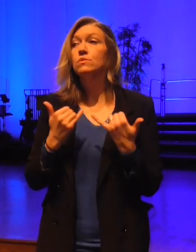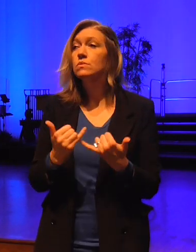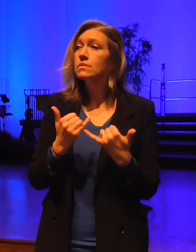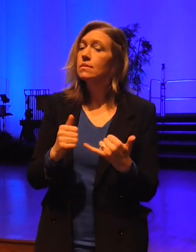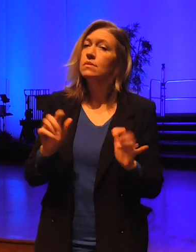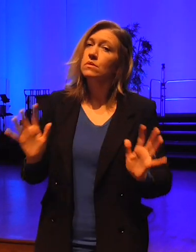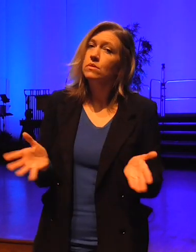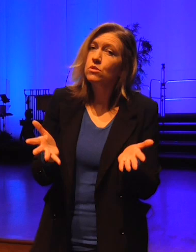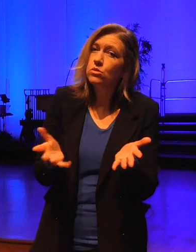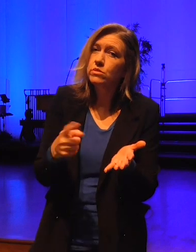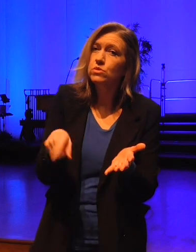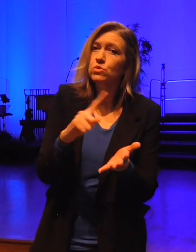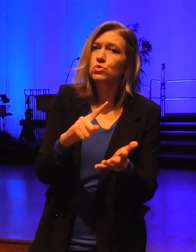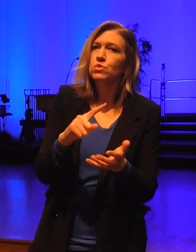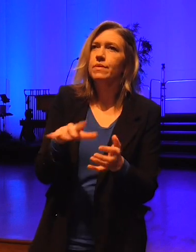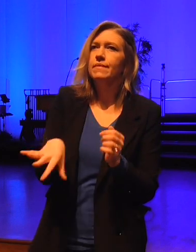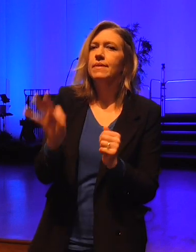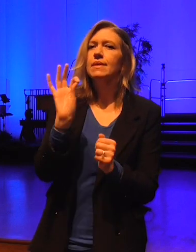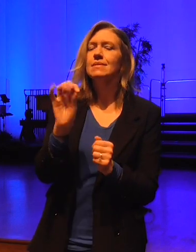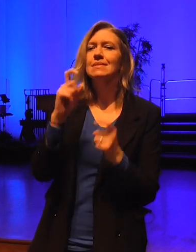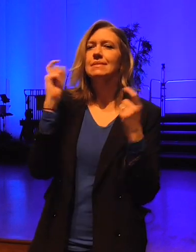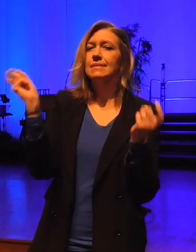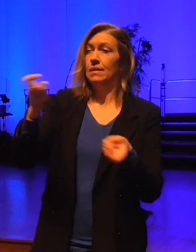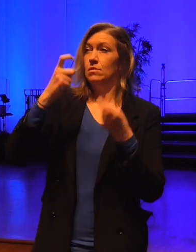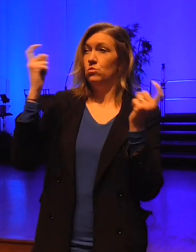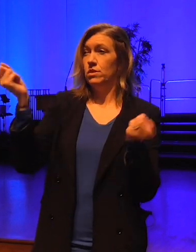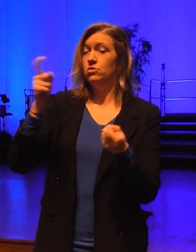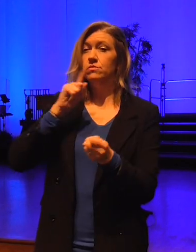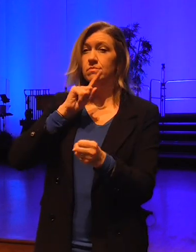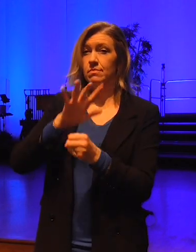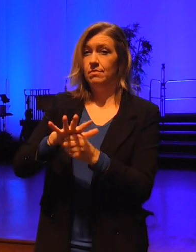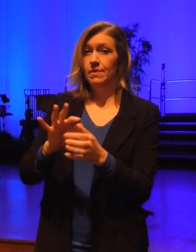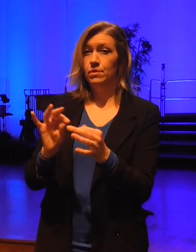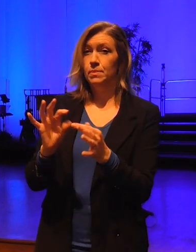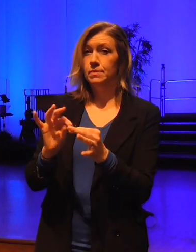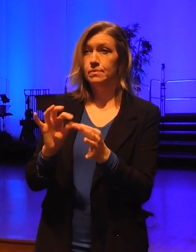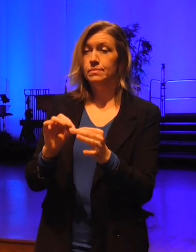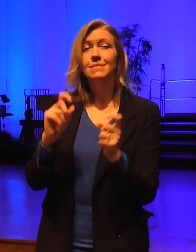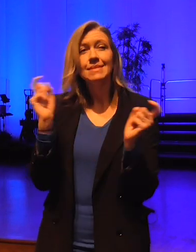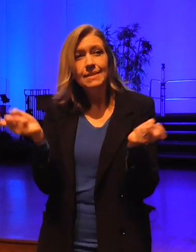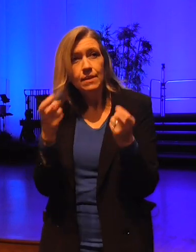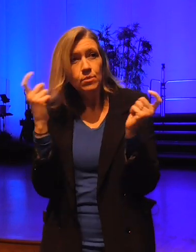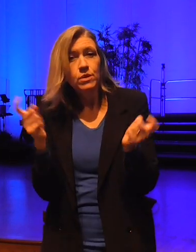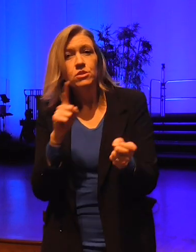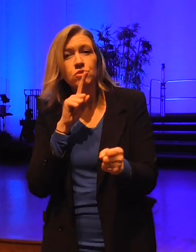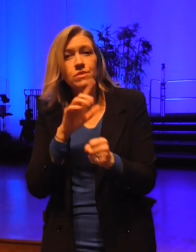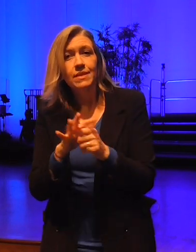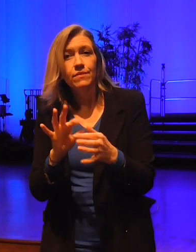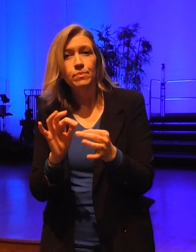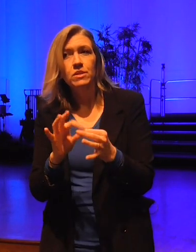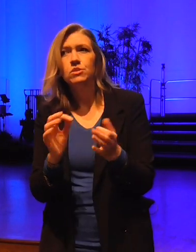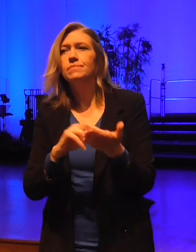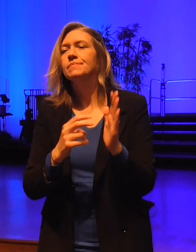celebration affirmation a celebration affirmation is something that we affirm to celebrate something